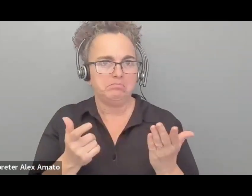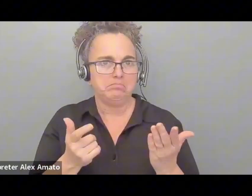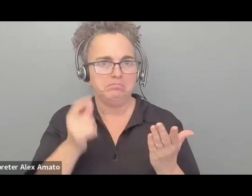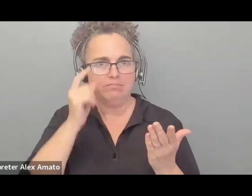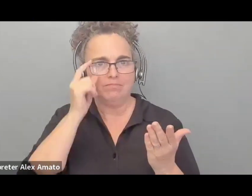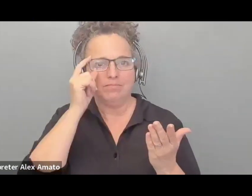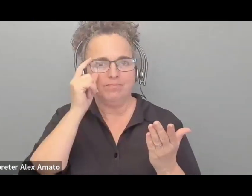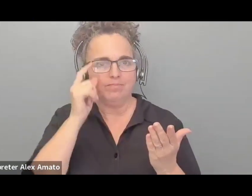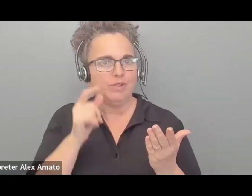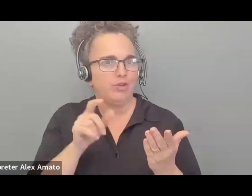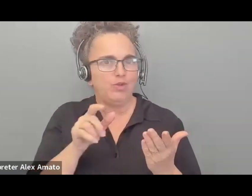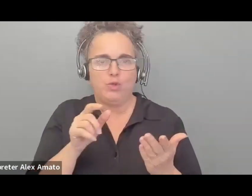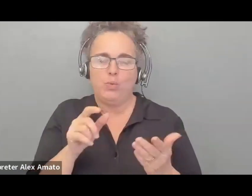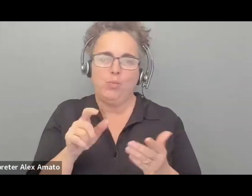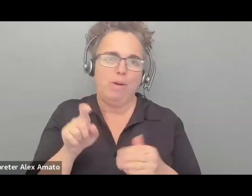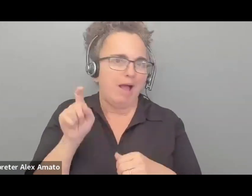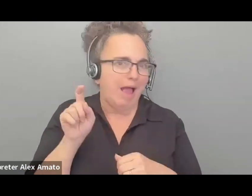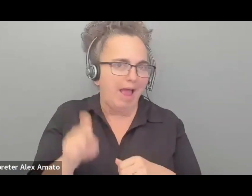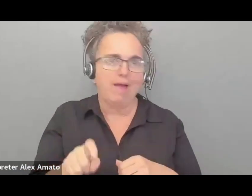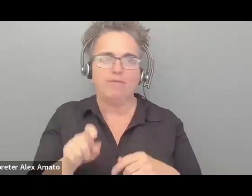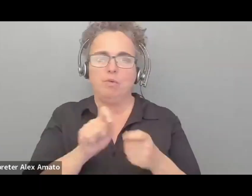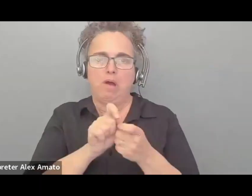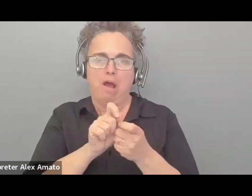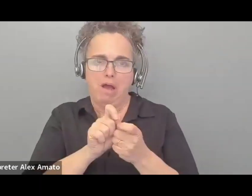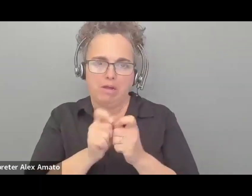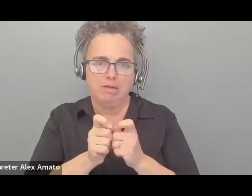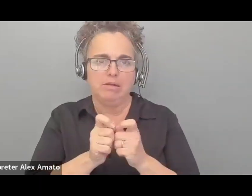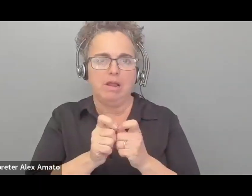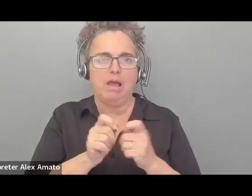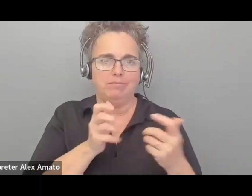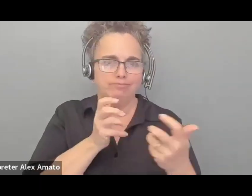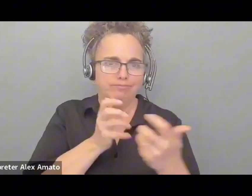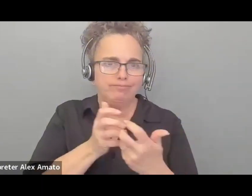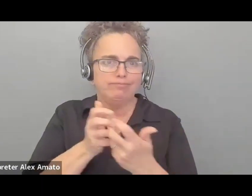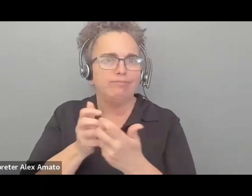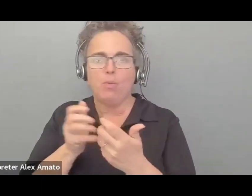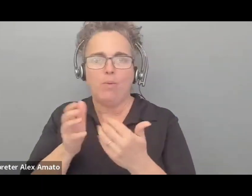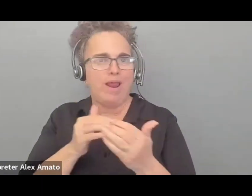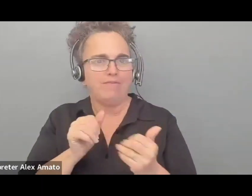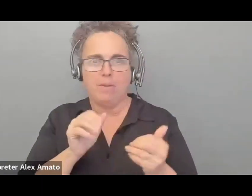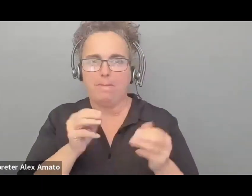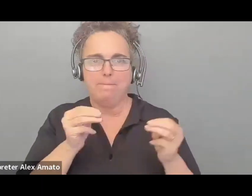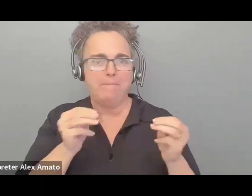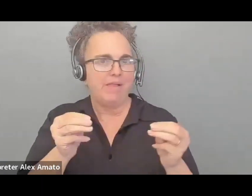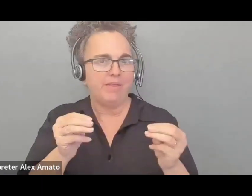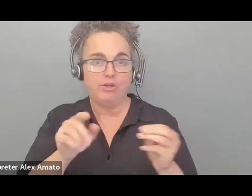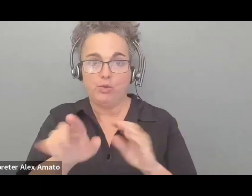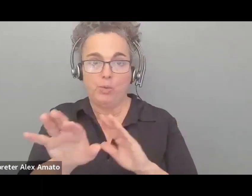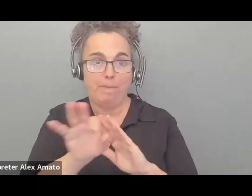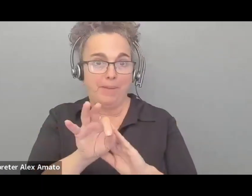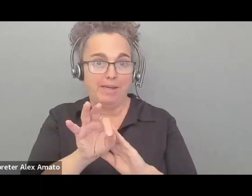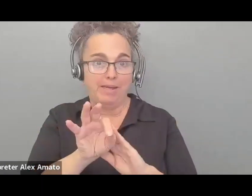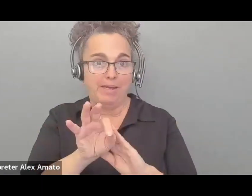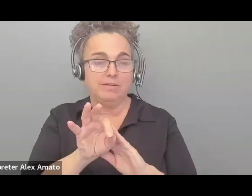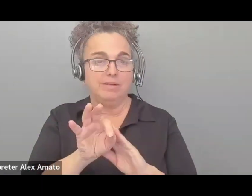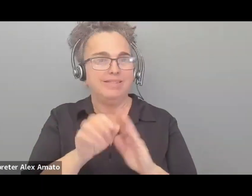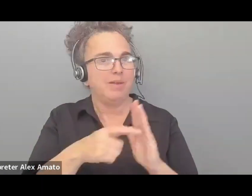to make whatever method you've chosen maybe actually be set up in a way to enable your users